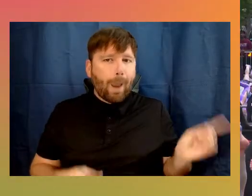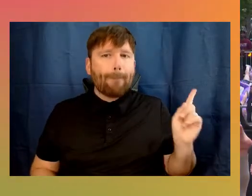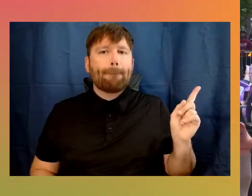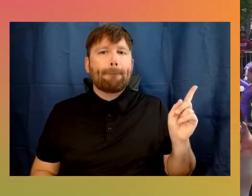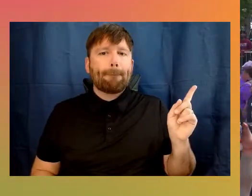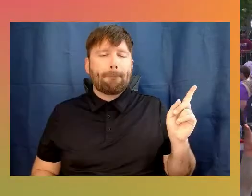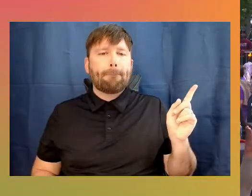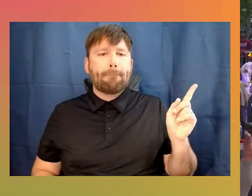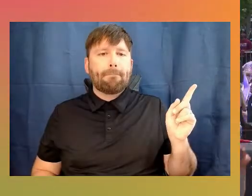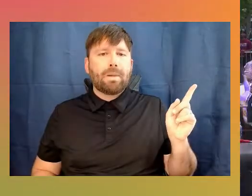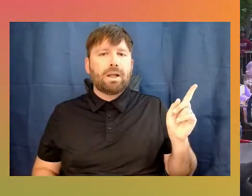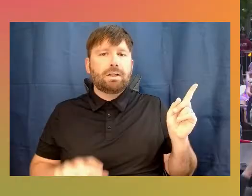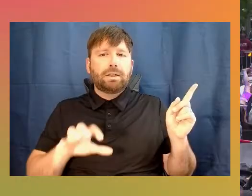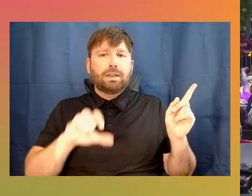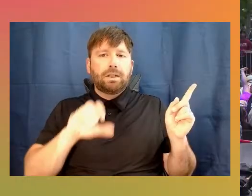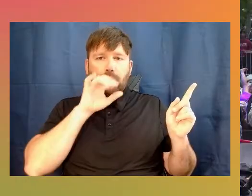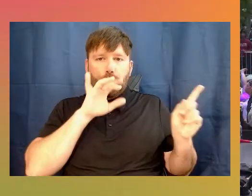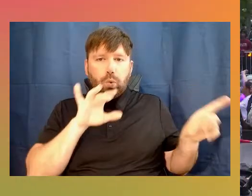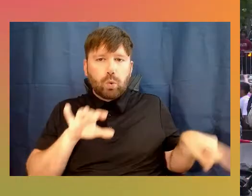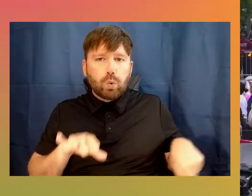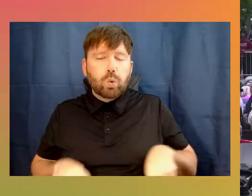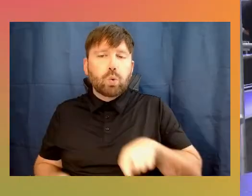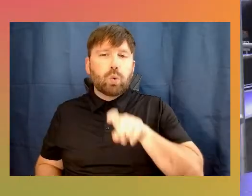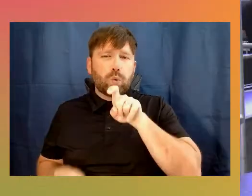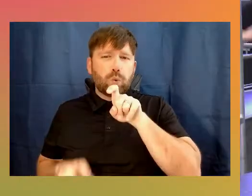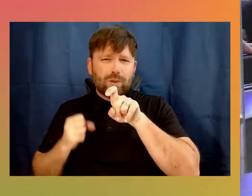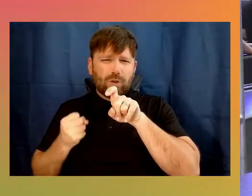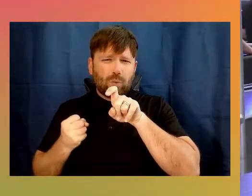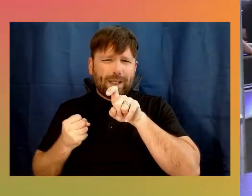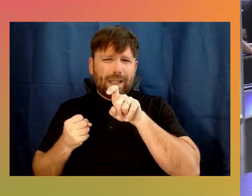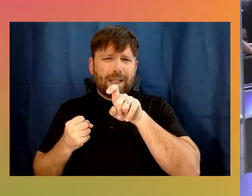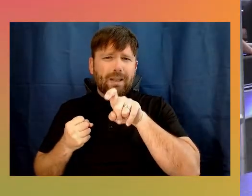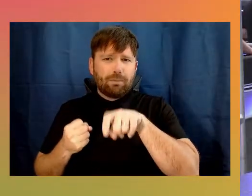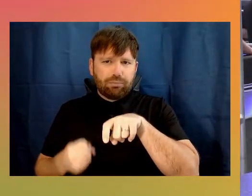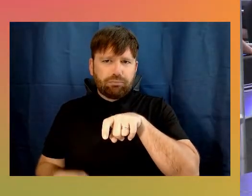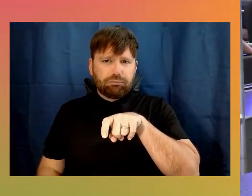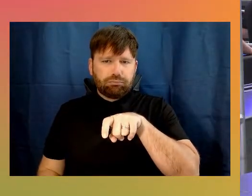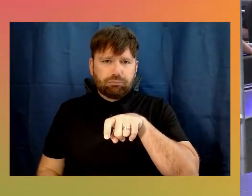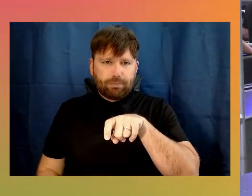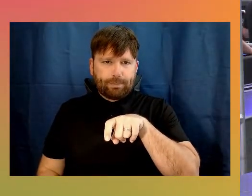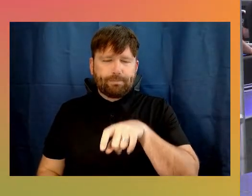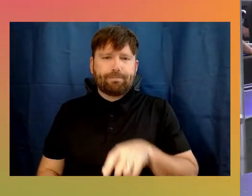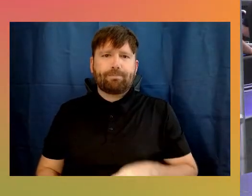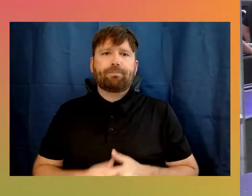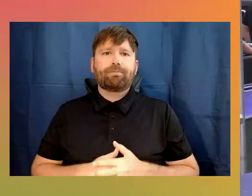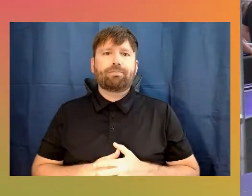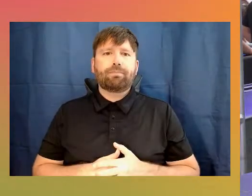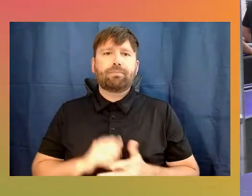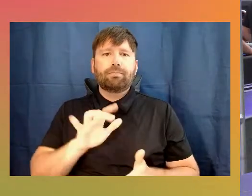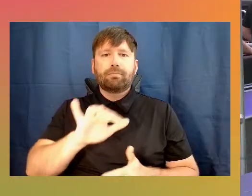INHALE, LEFT LEG LIFTS UP AND BACK. EXHALE, SHIFT FORWARD, SQUEEZE